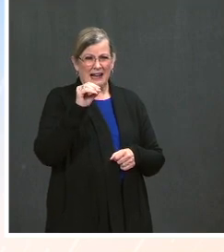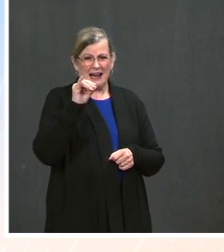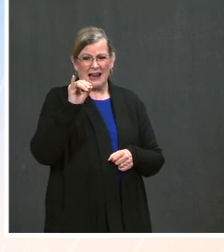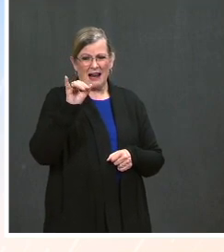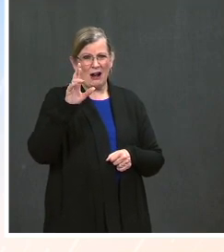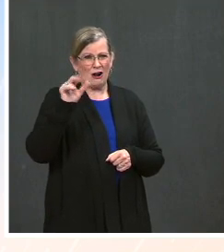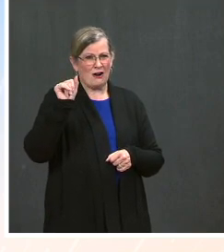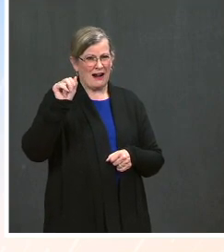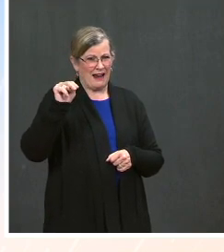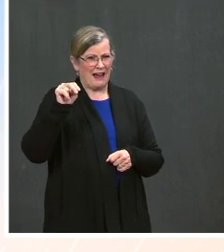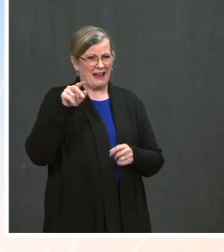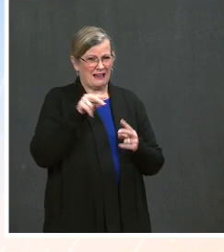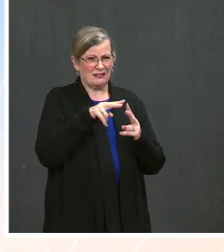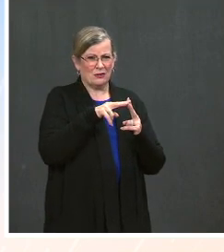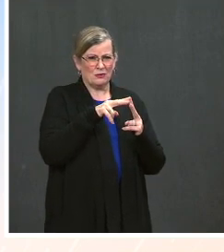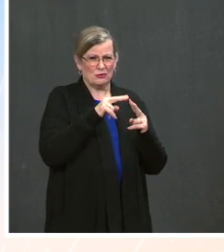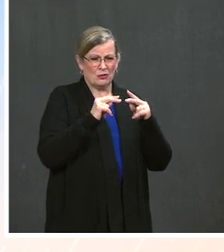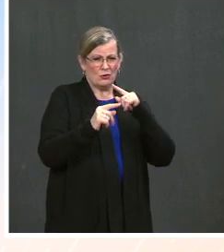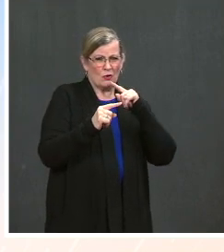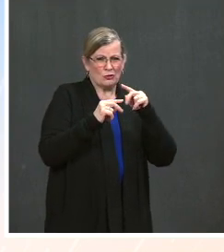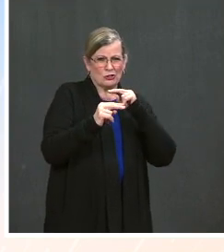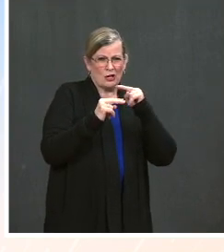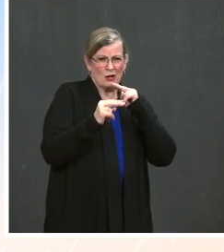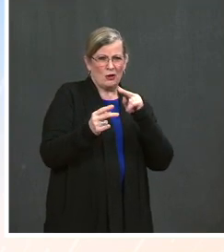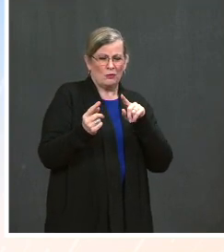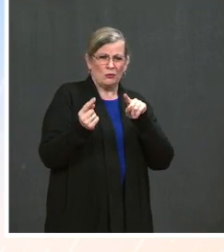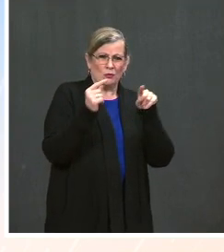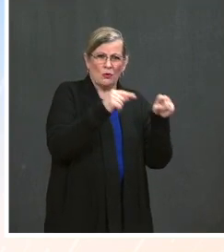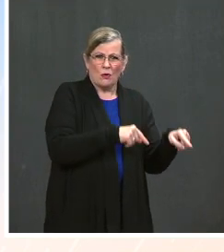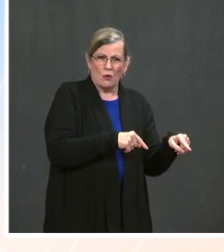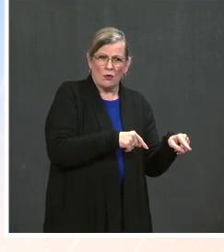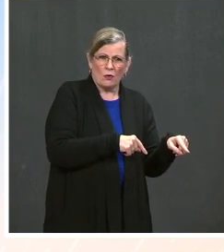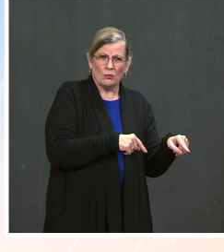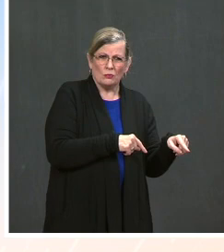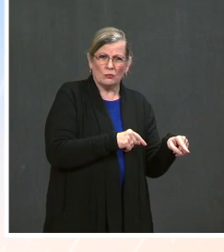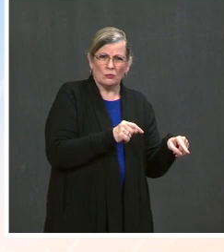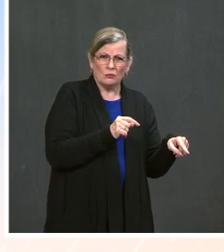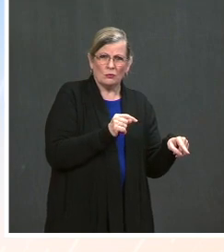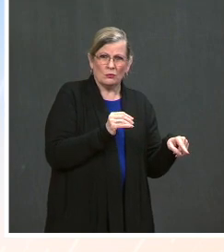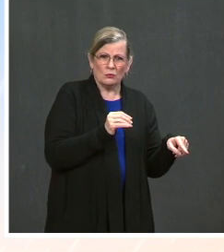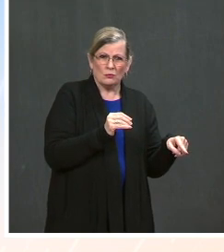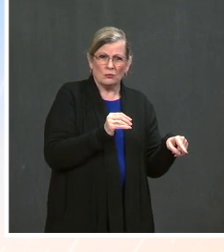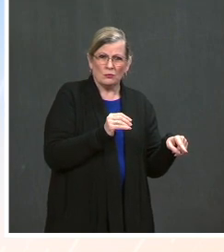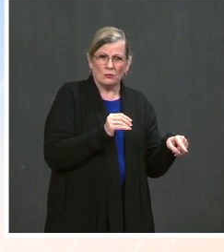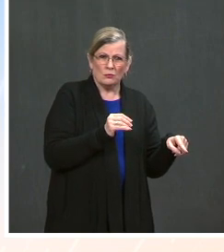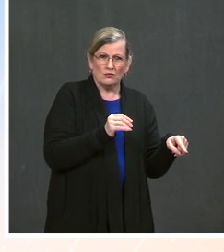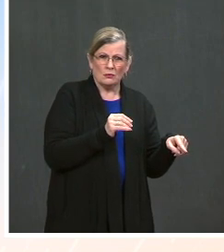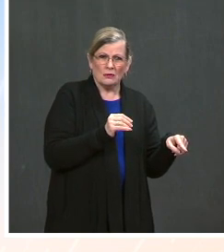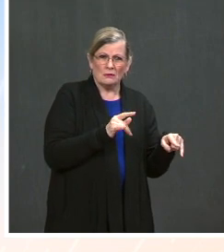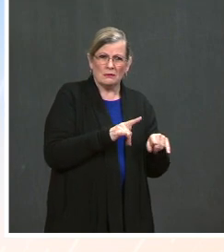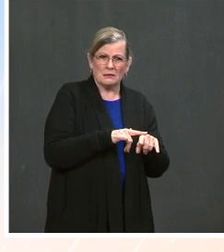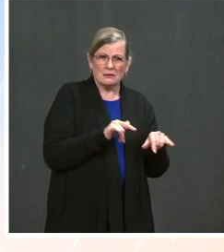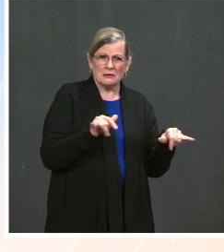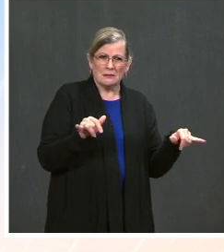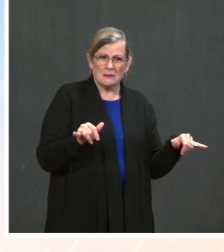at the same time but not meeting directly. Ms. Psaki: Right. The Press: Can you say a word about what you expect to come out of that shuttle diplomacy